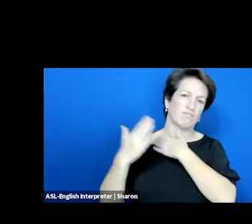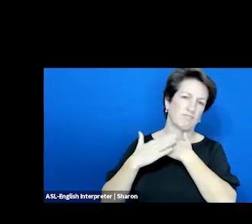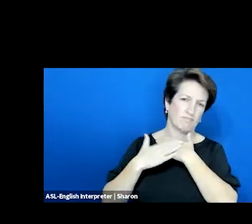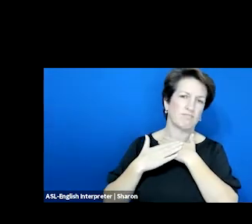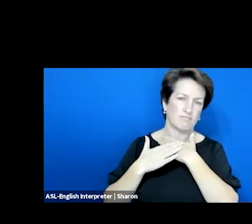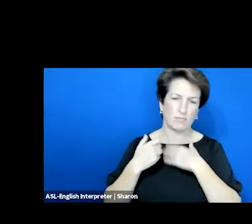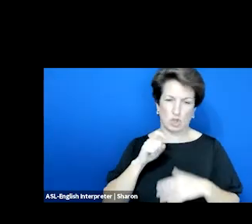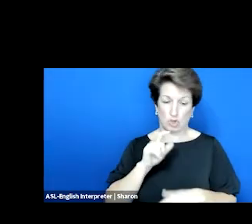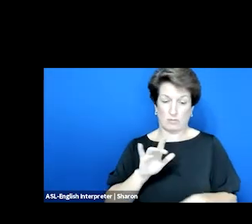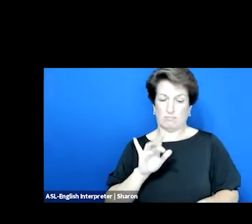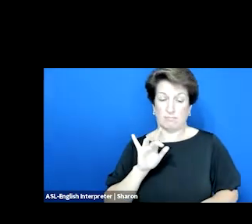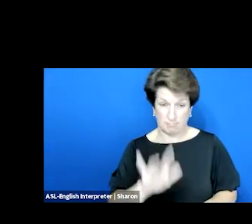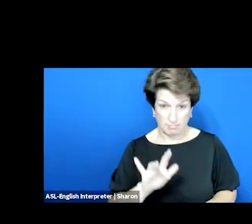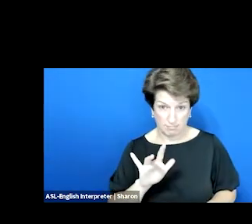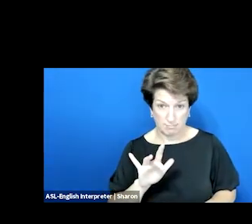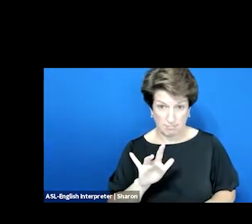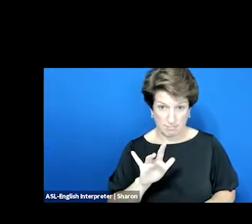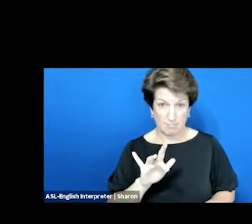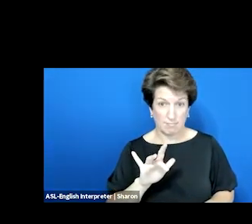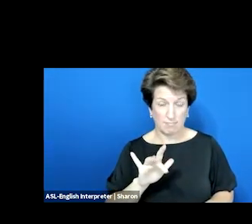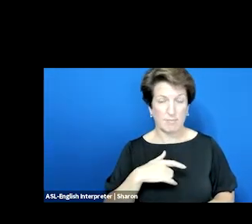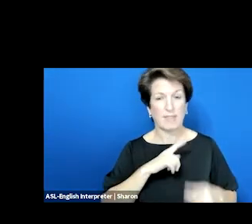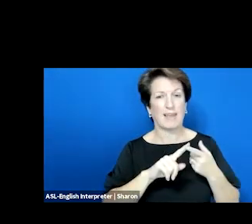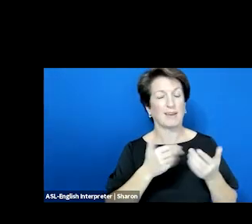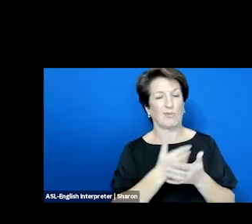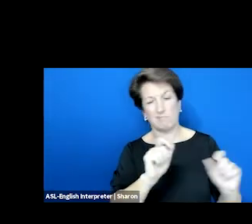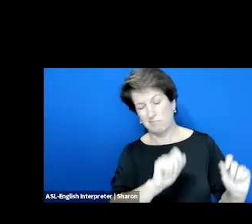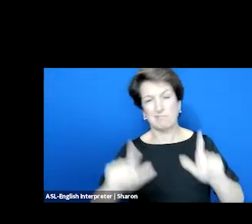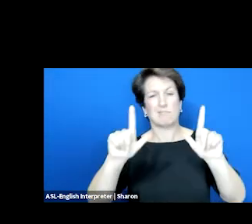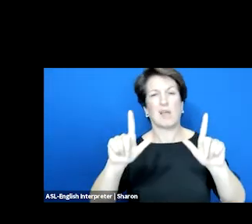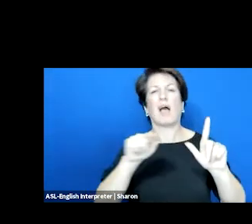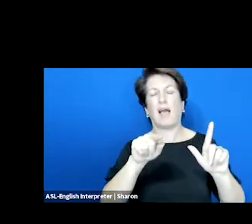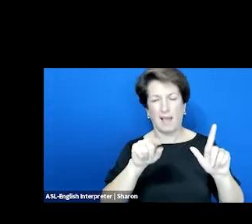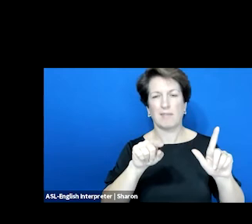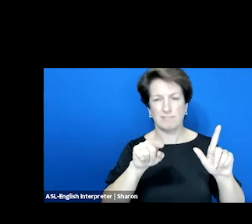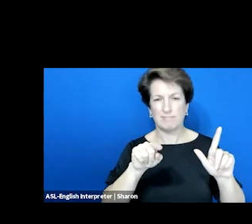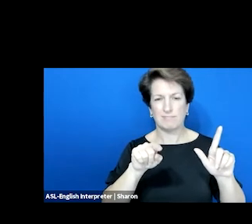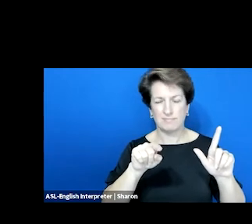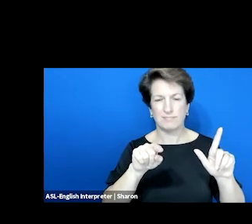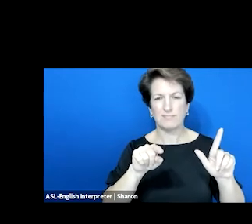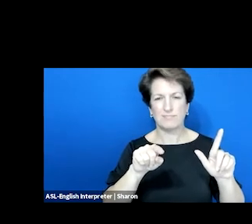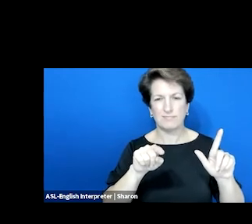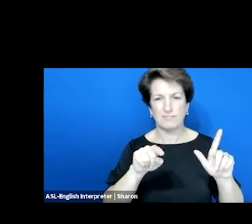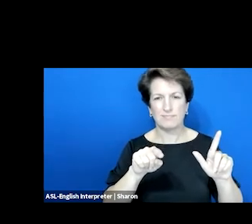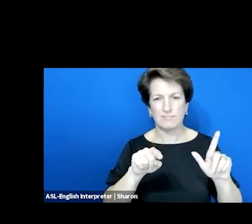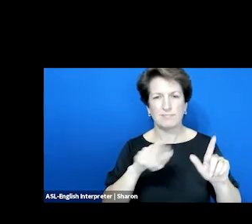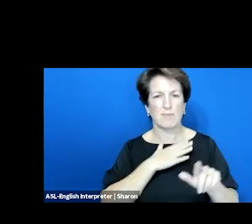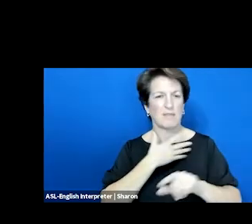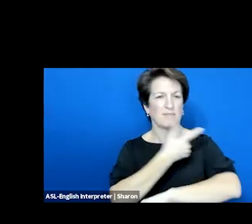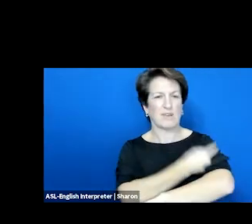copy of your receipt. So when I called them, they email me a link to get my vaccine receipt with